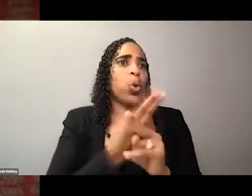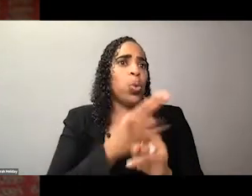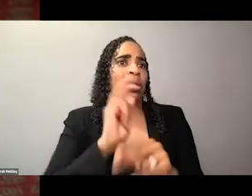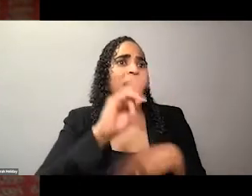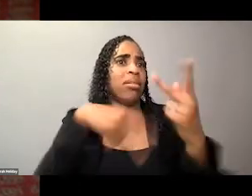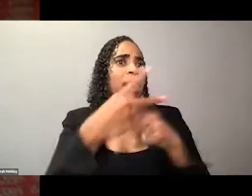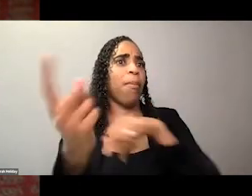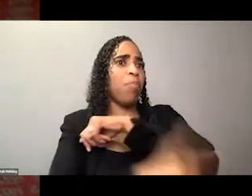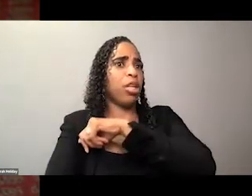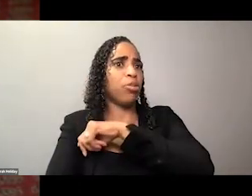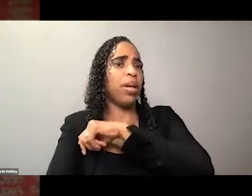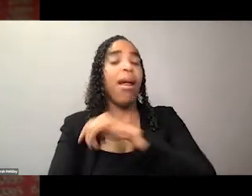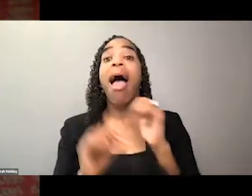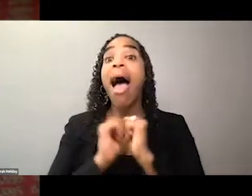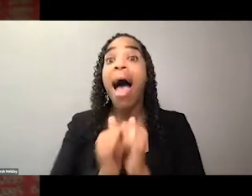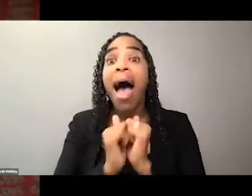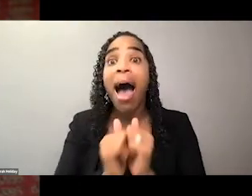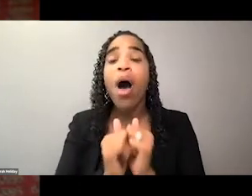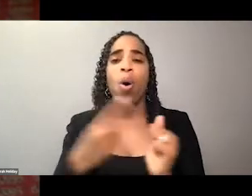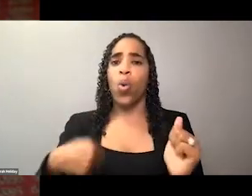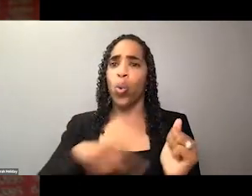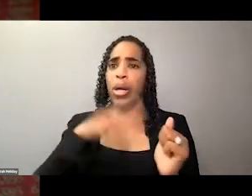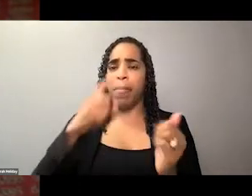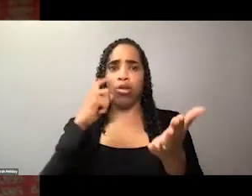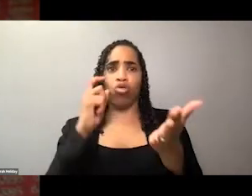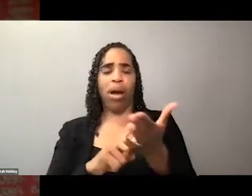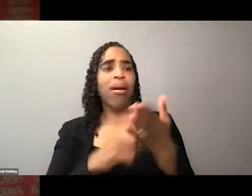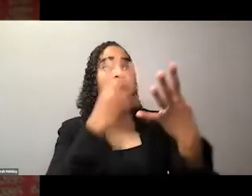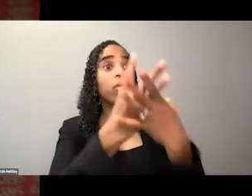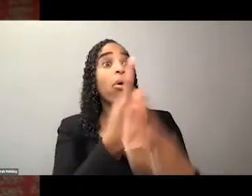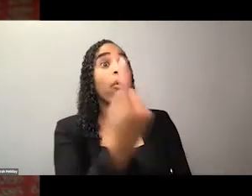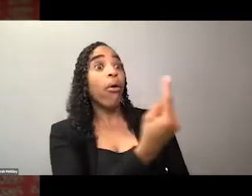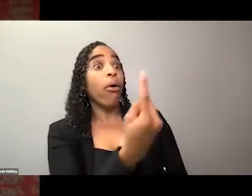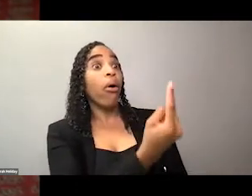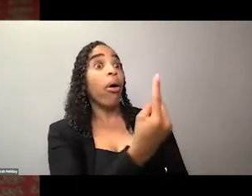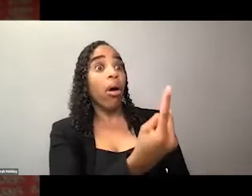This begins by recognizing that prolonged solitary confinement is torture